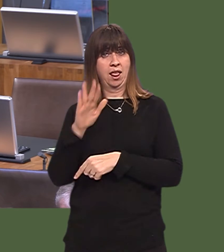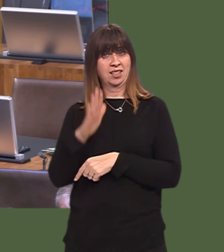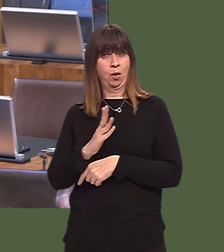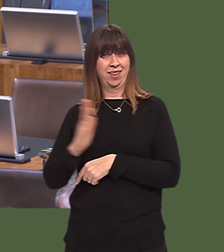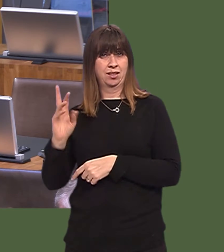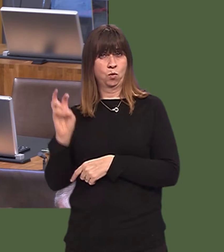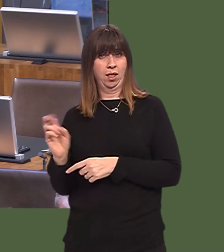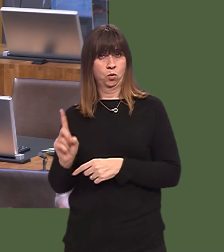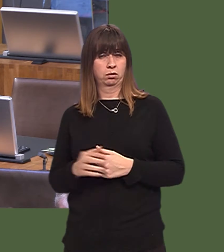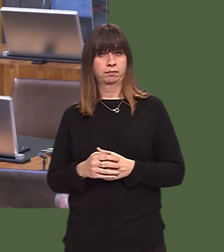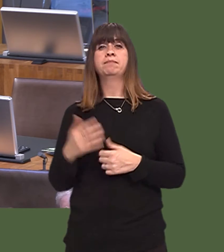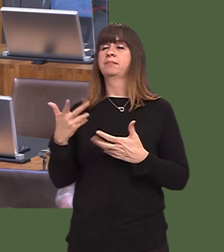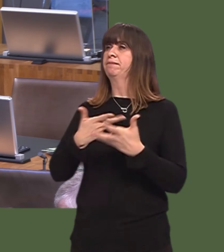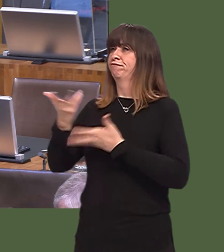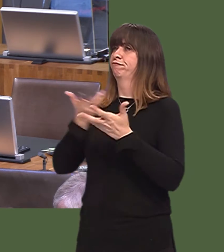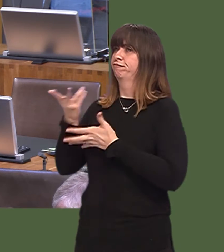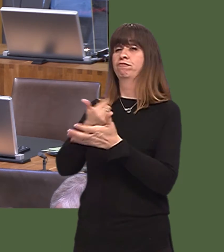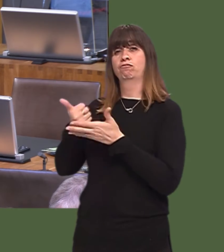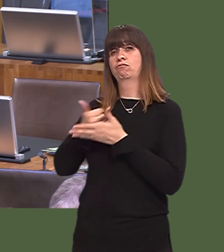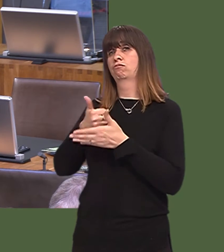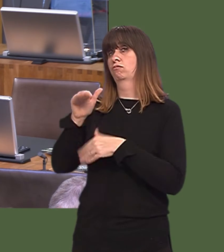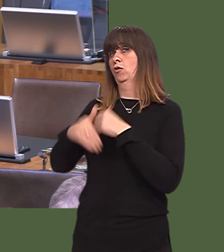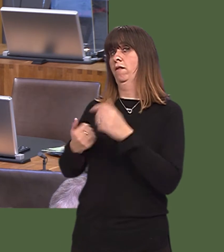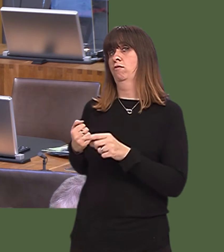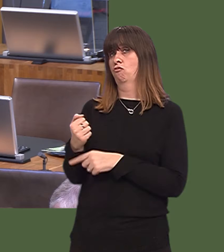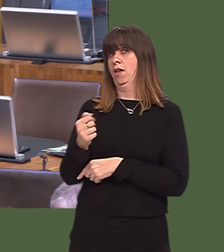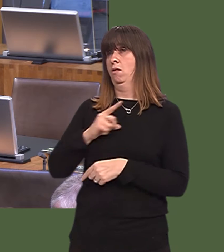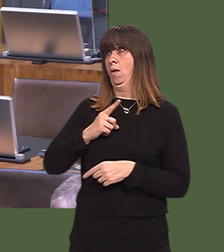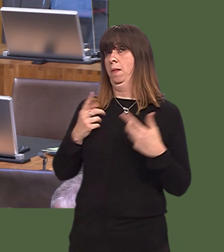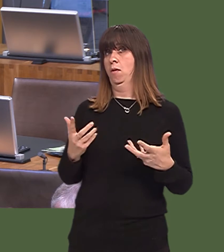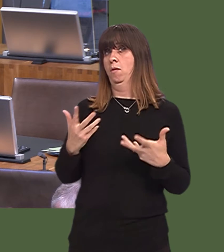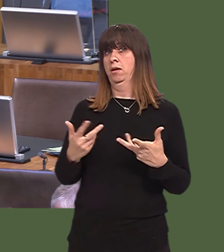OAQ(5)0397(FM) Carwyn Jones: We are in regular dialogue with the UK Government on these matters due to the current arrangements for managing the